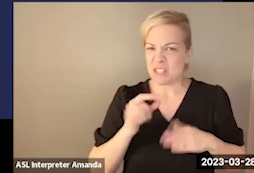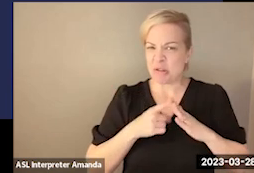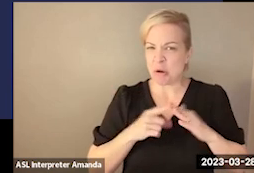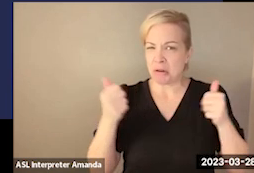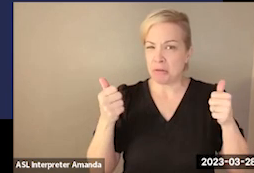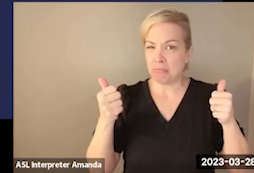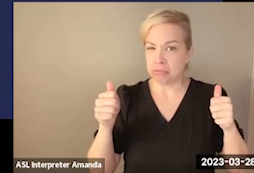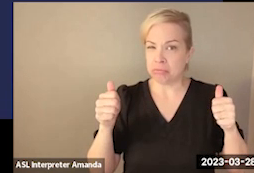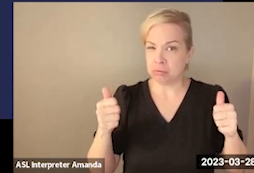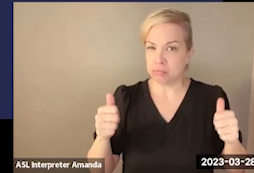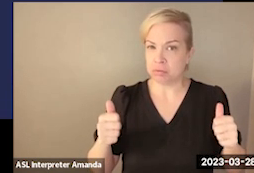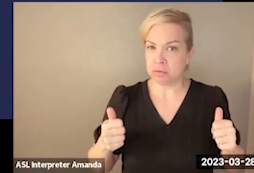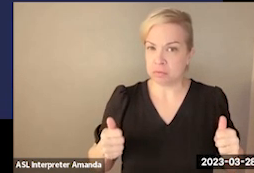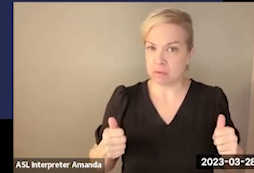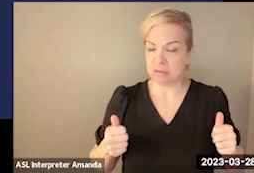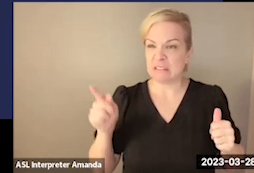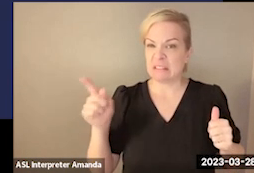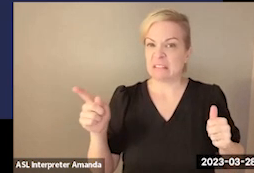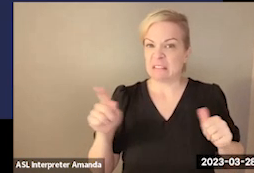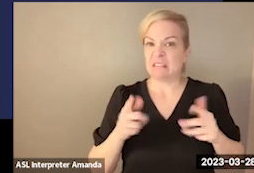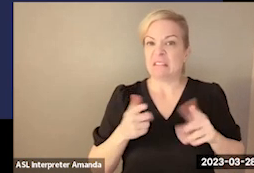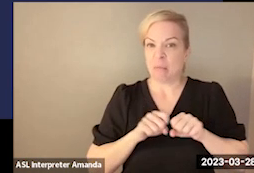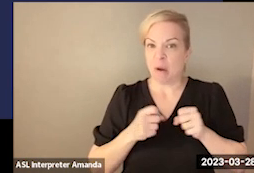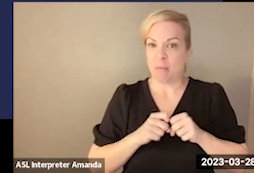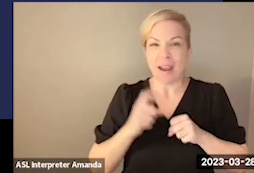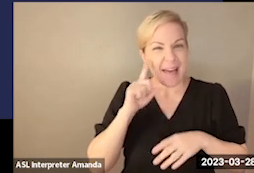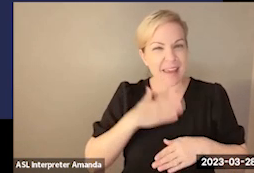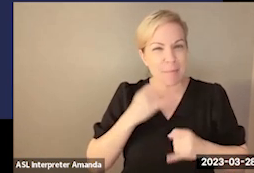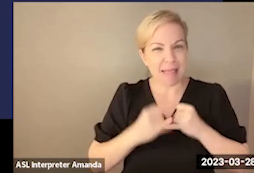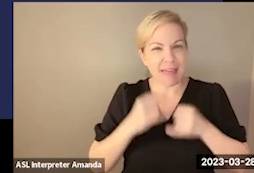Yeah, and that I think in my last years and decided i'd live there for about 30 years.